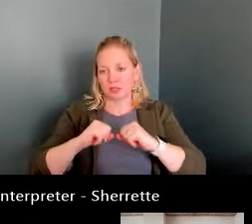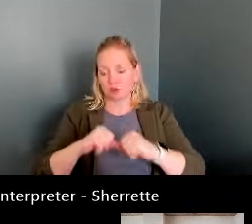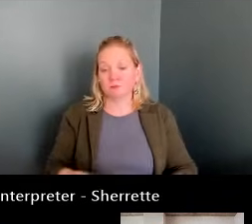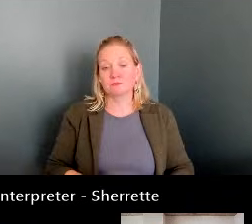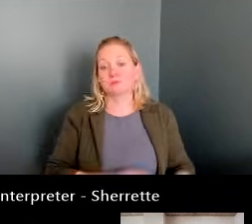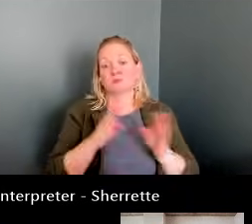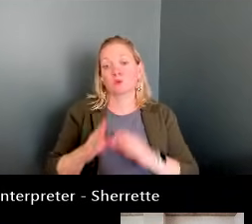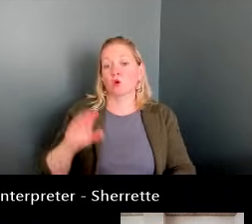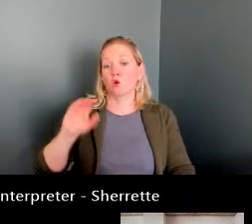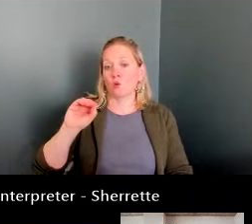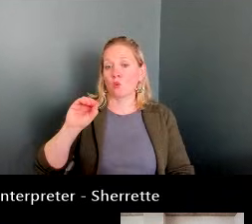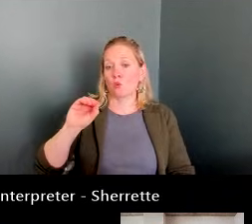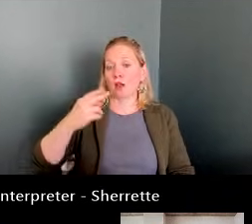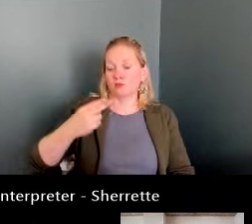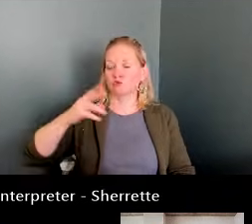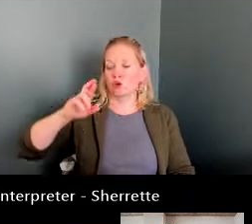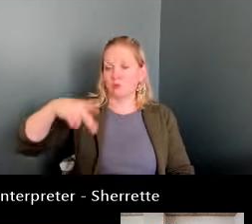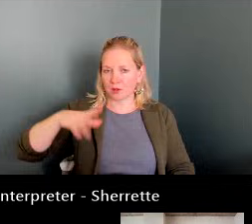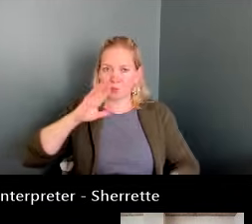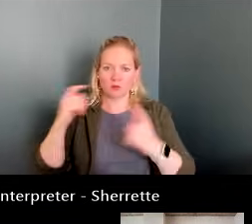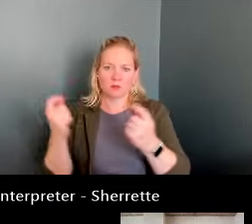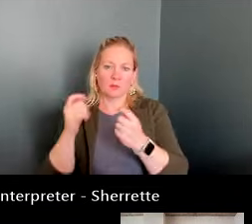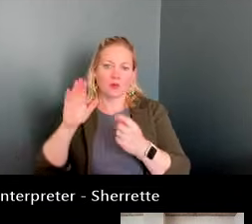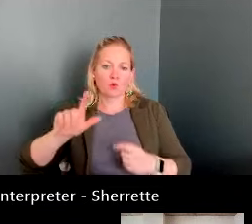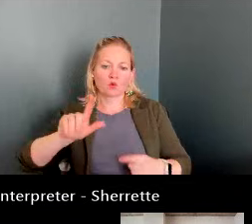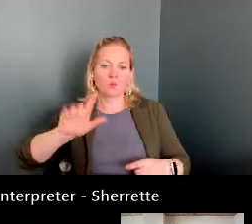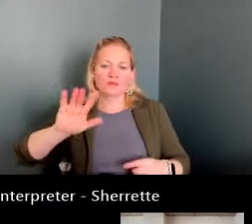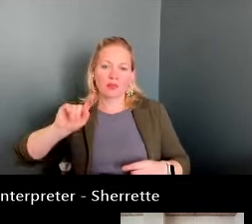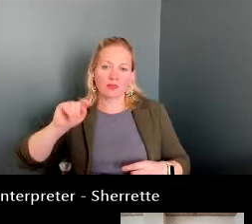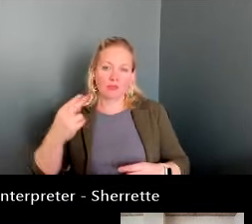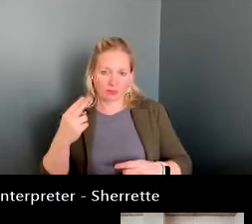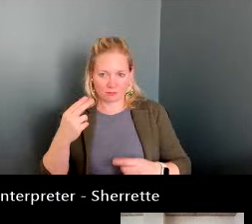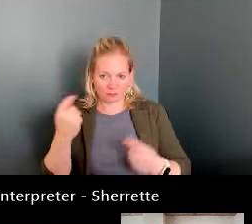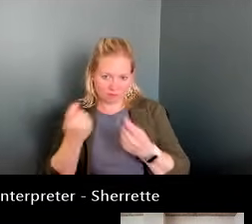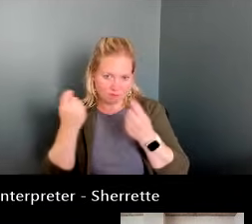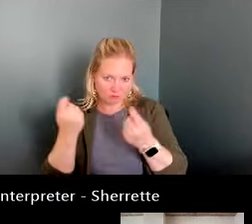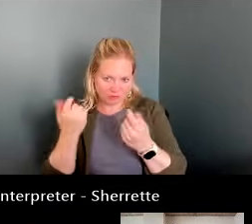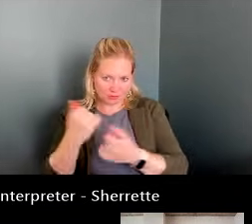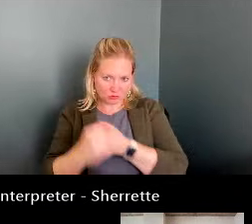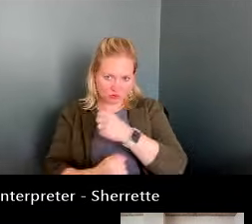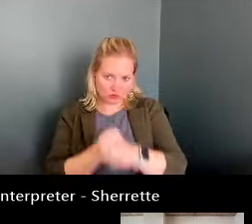celebrating its 25th anniversary this year and is responsible for providing leadership in the